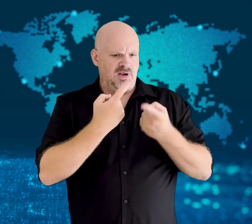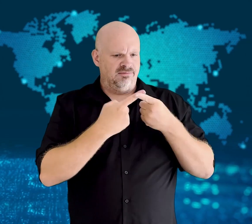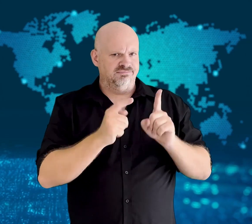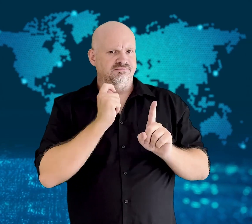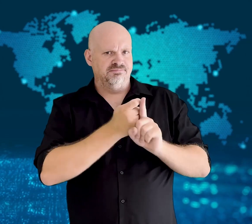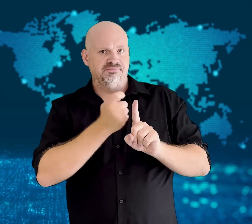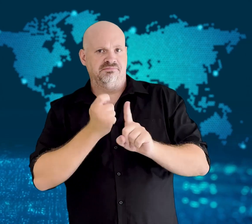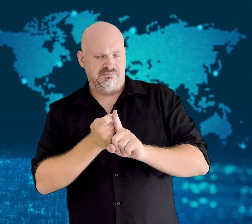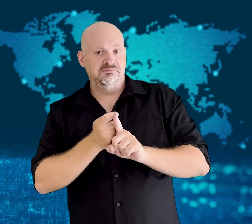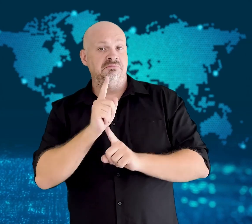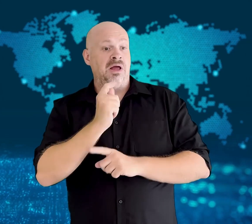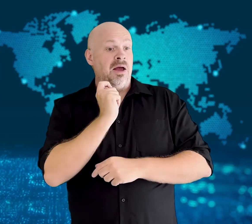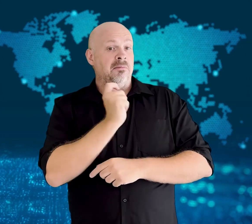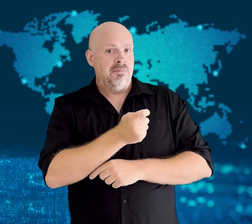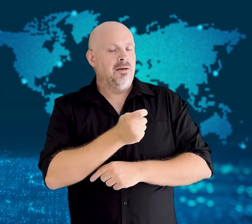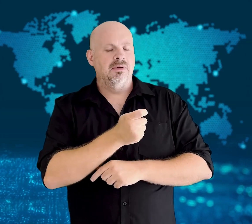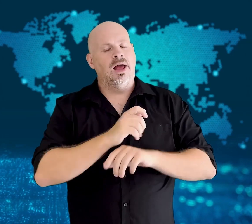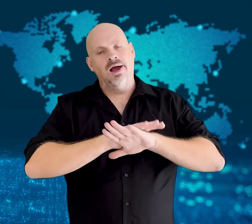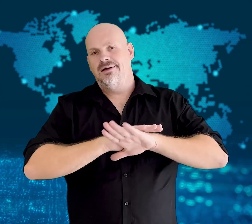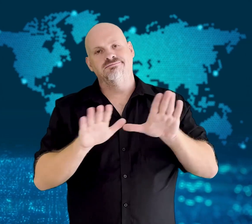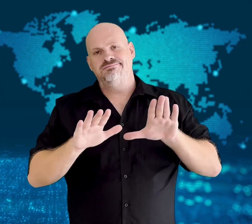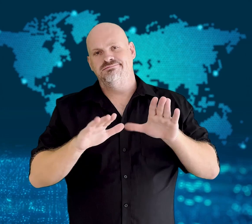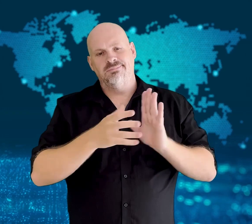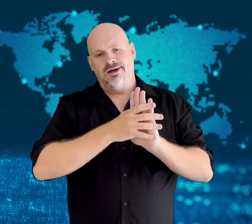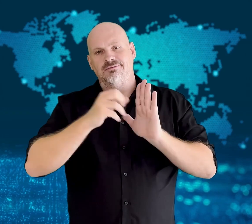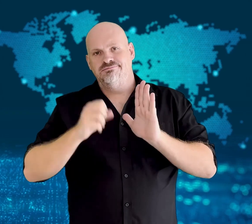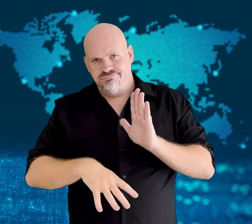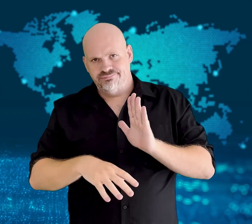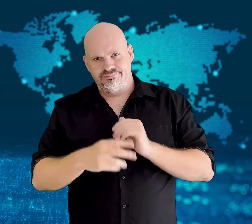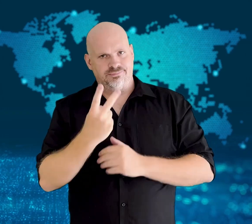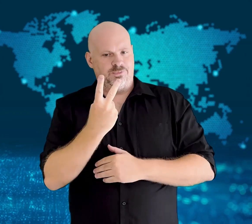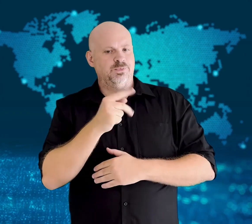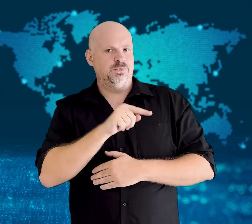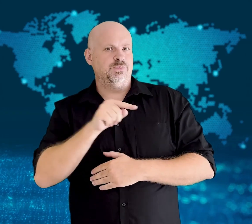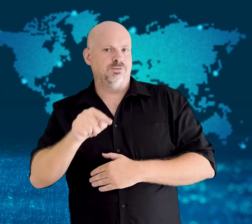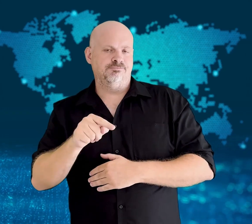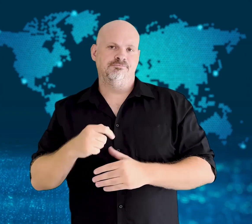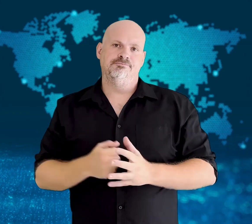in office, though was acquitted both times.